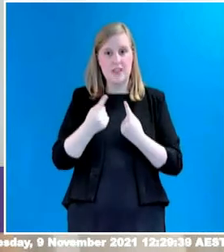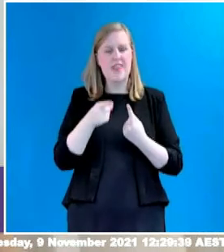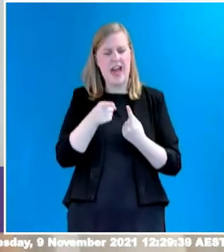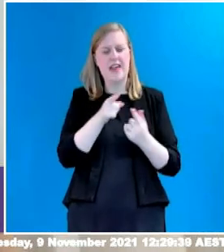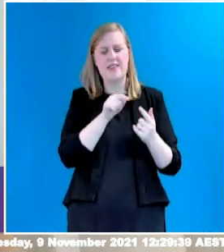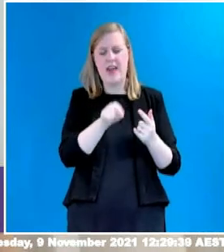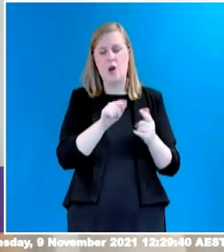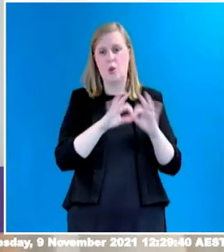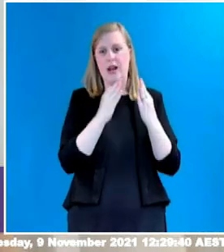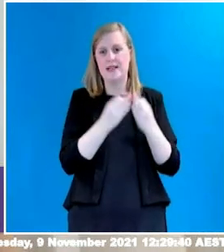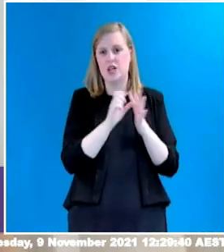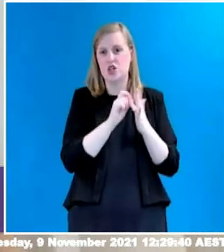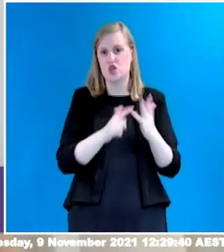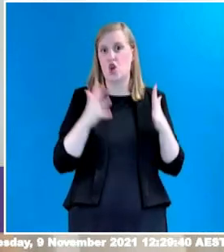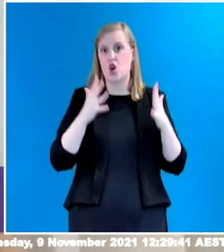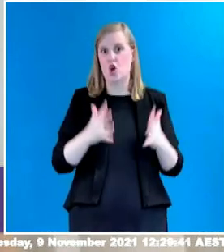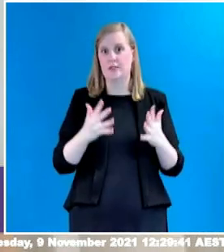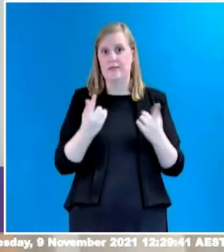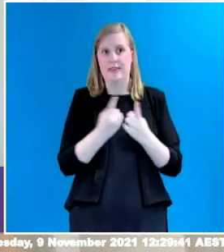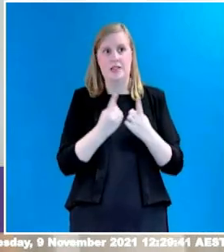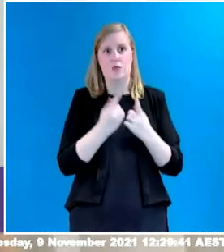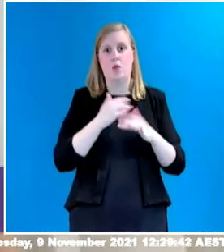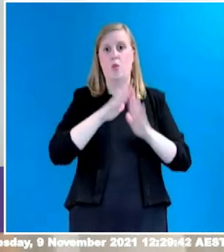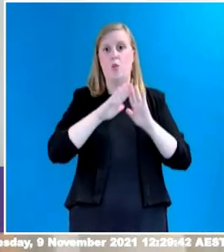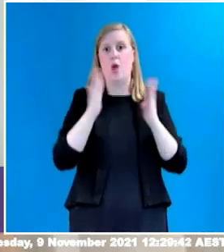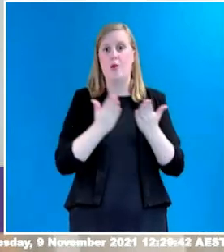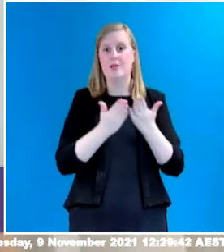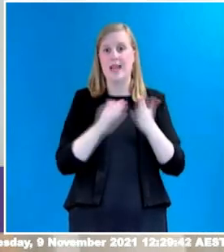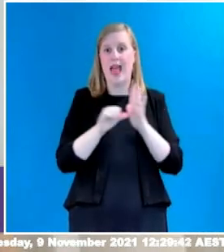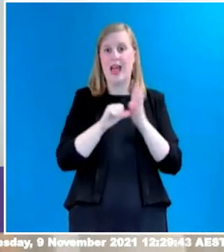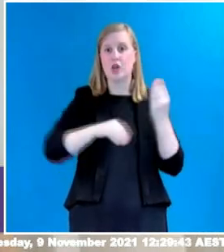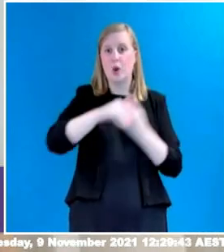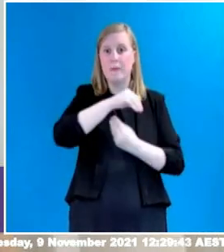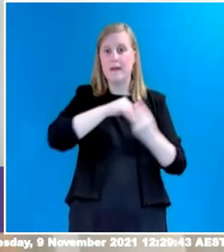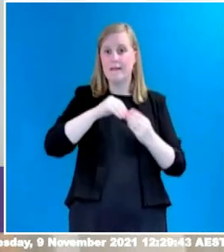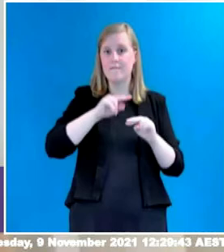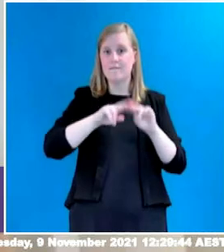They have undertaken a survey of major companies globally and I understand that